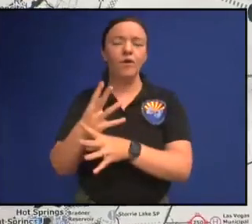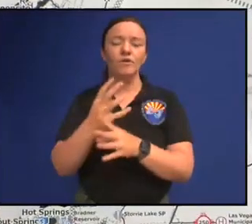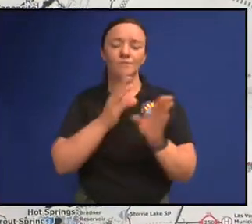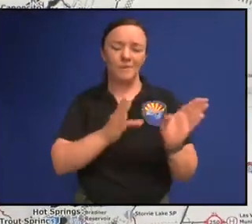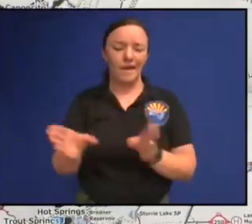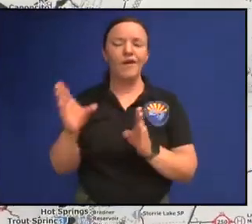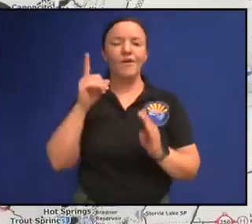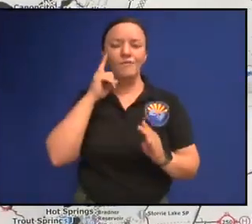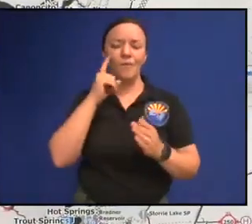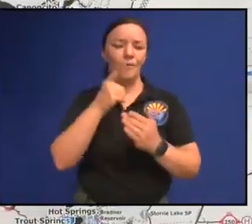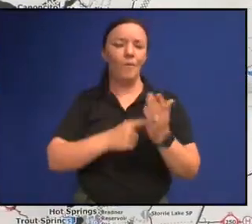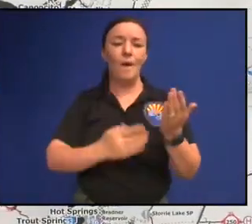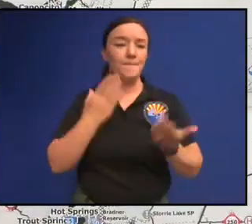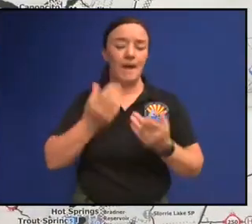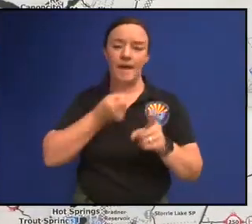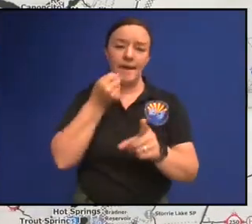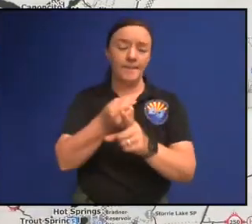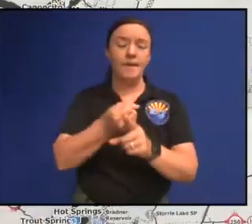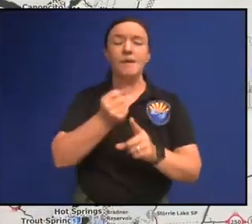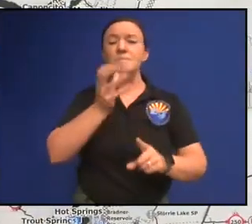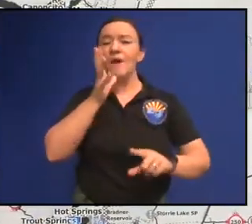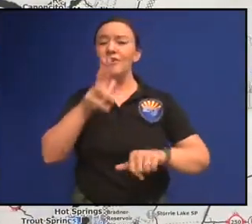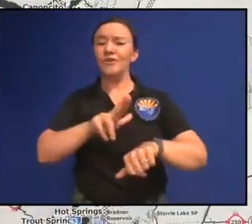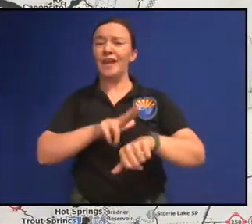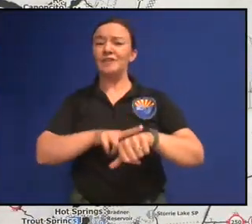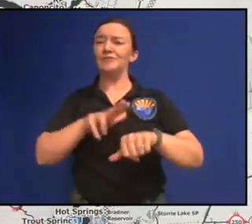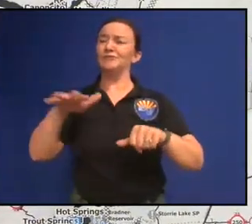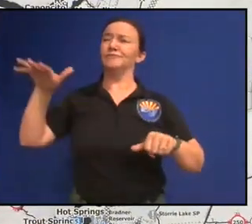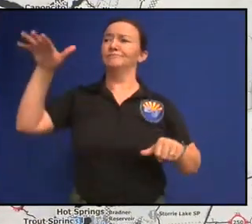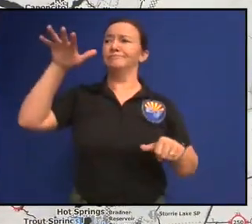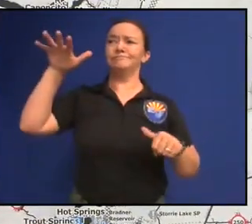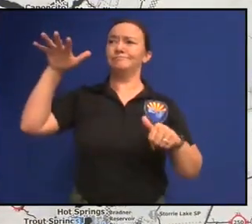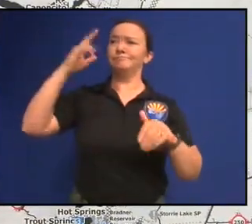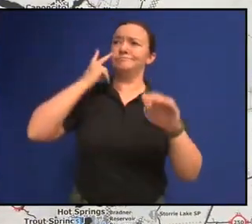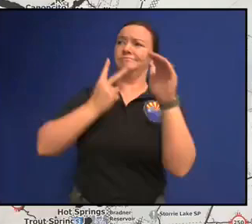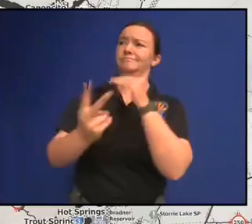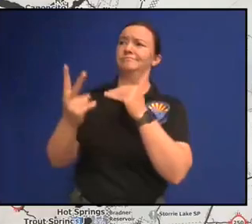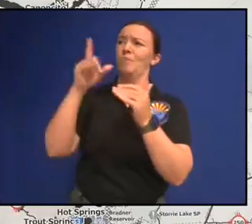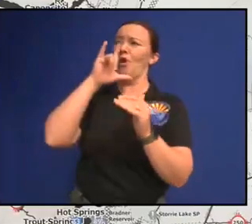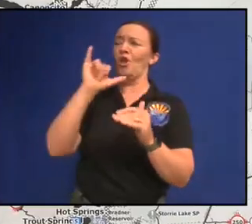NATURE AND IT IS HARD TO DETERMINE WHAT THAT IS GOING TO LOOK LIKE.